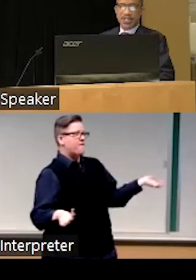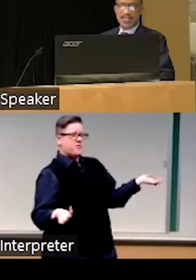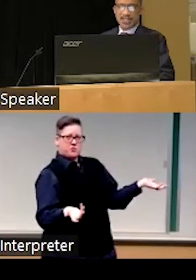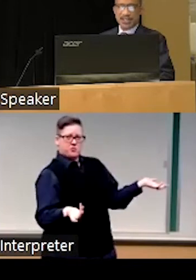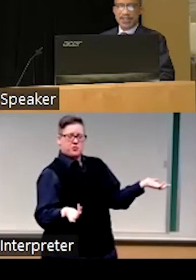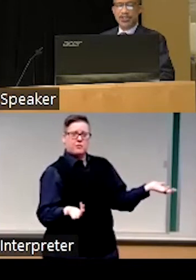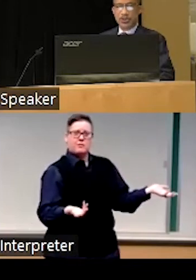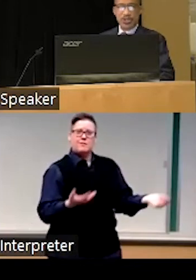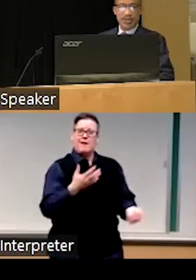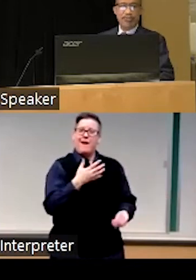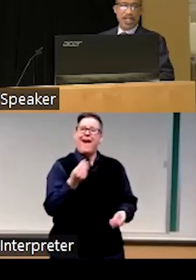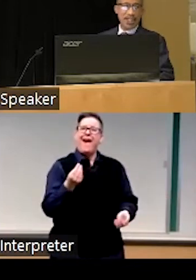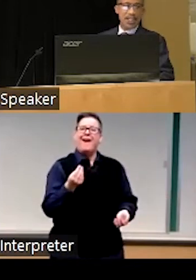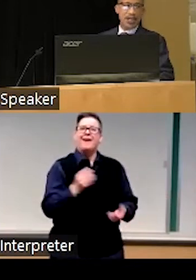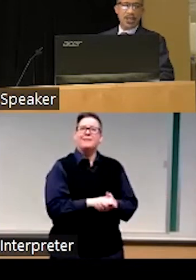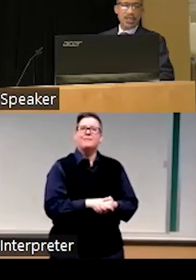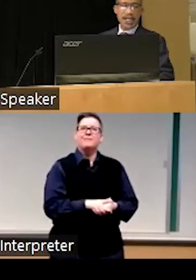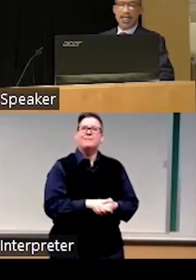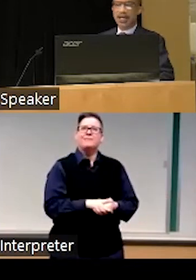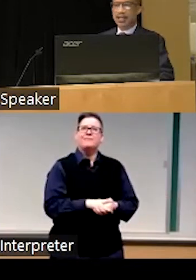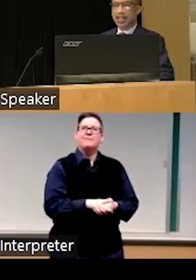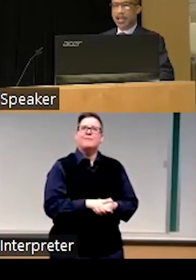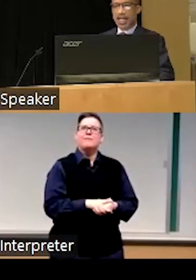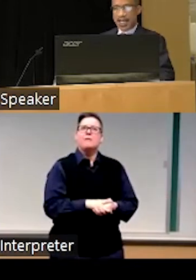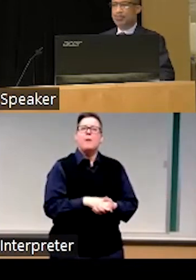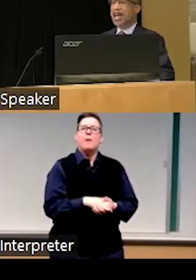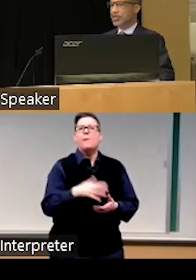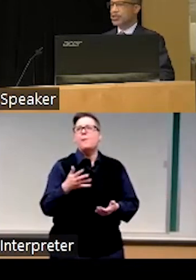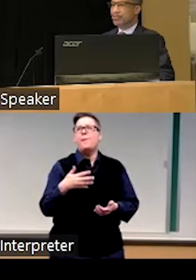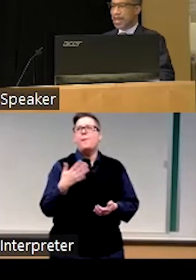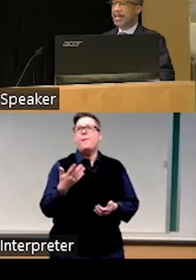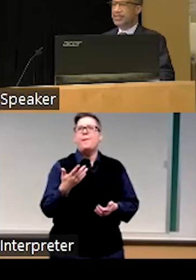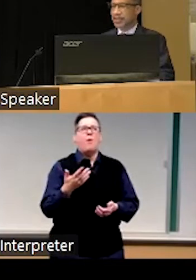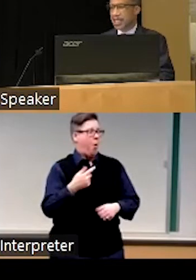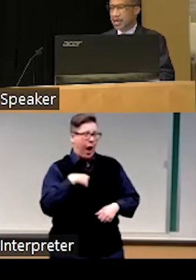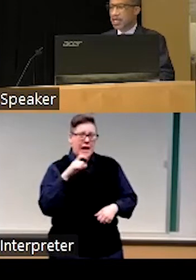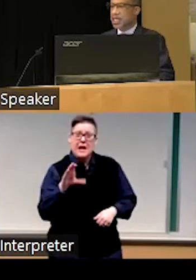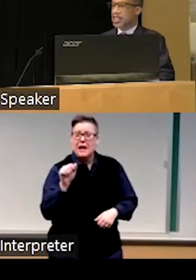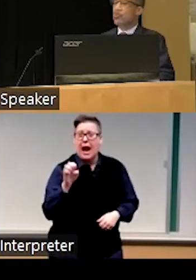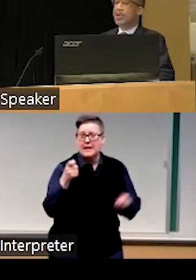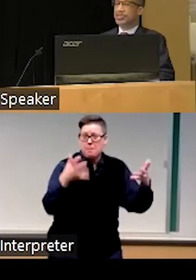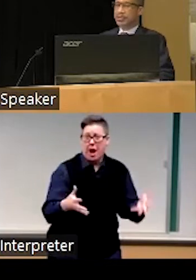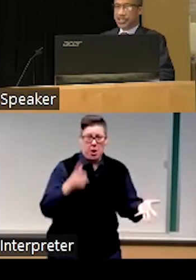the resistance to this notion of being needing a case manager to manage their care they wanted to